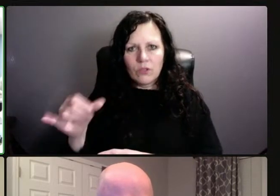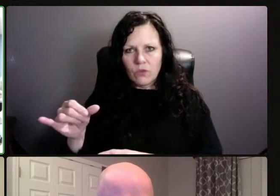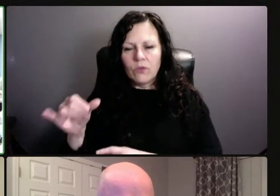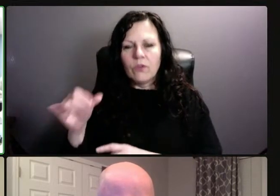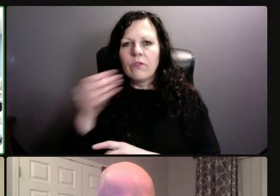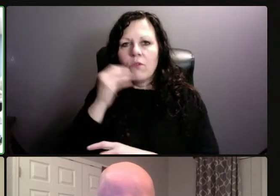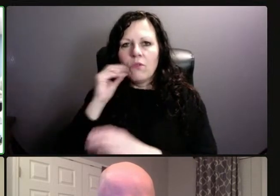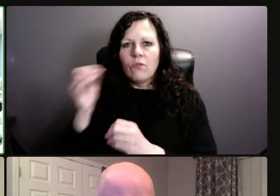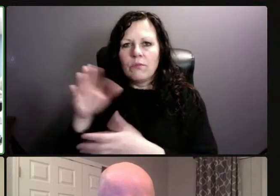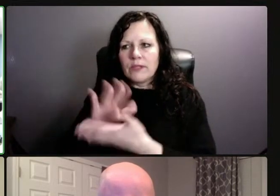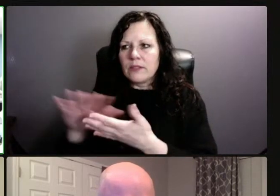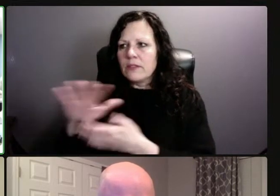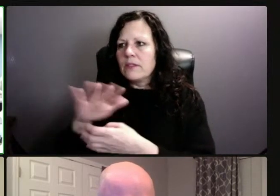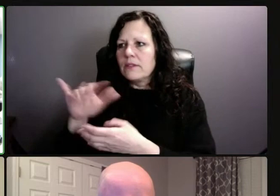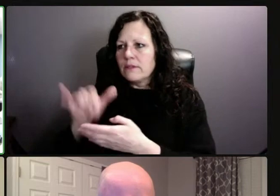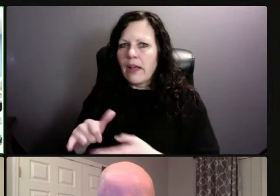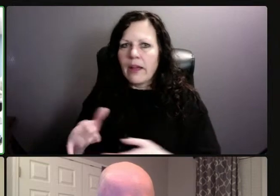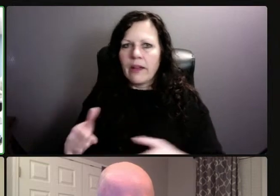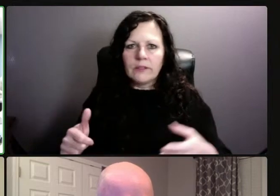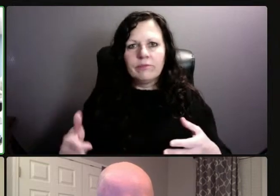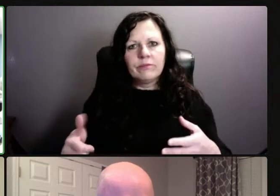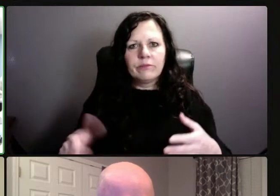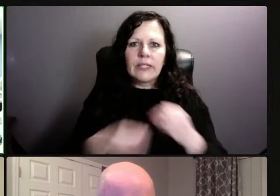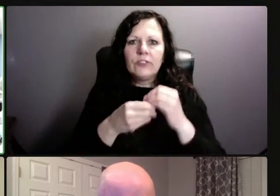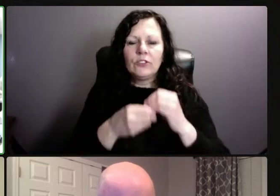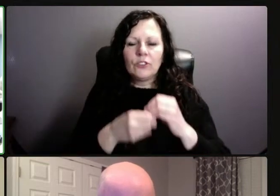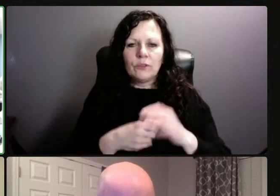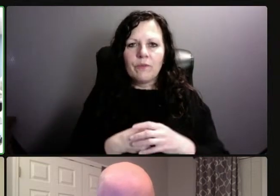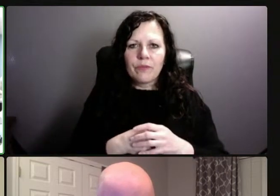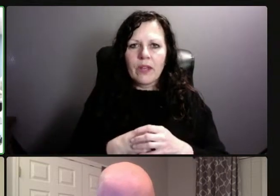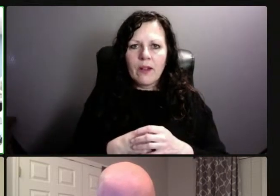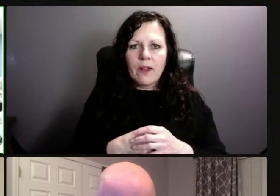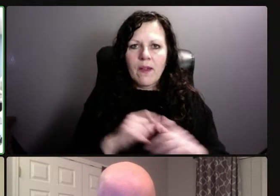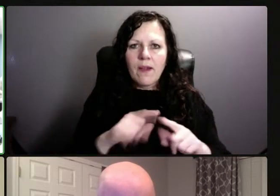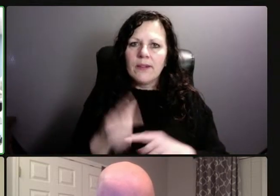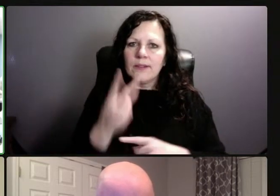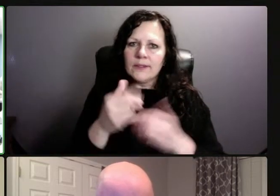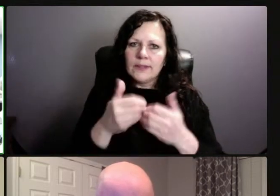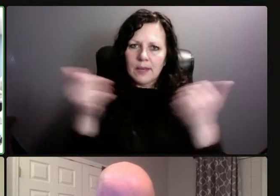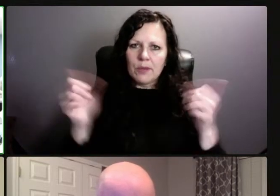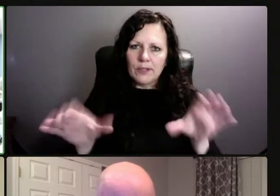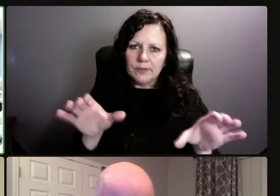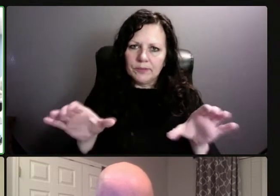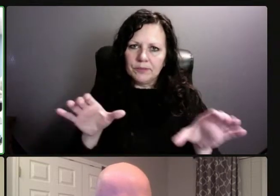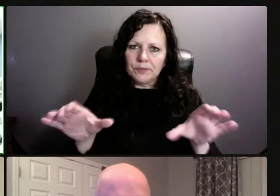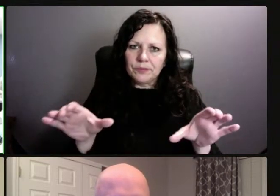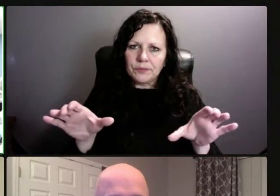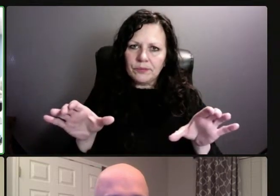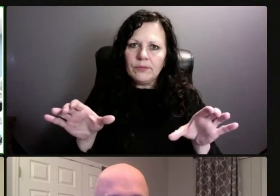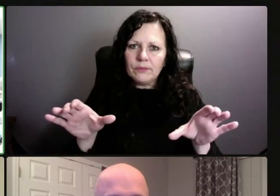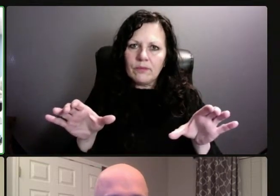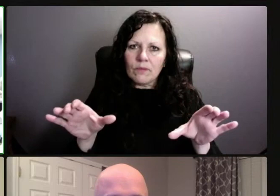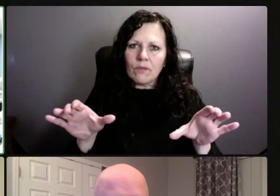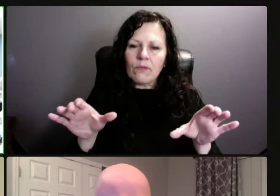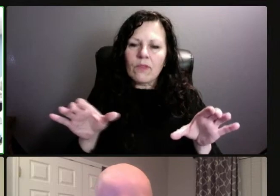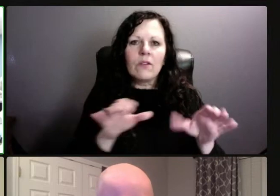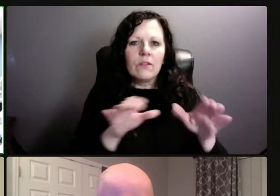THE JUST THE BASIC DEFICIT. AND THEN ALSO WITH